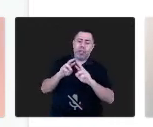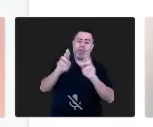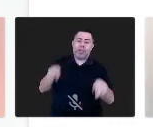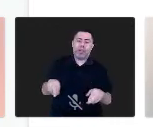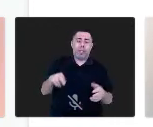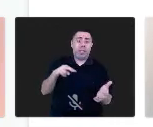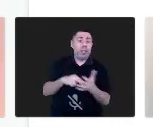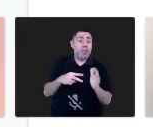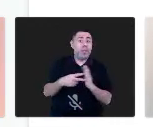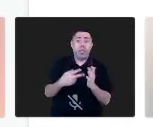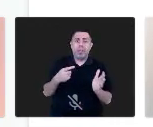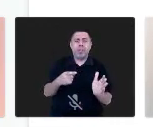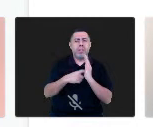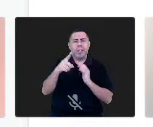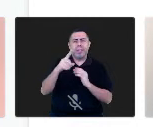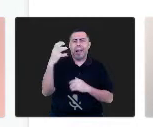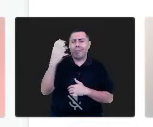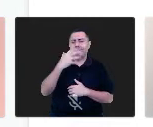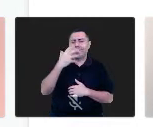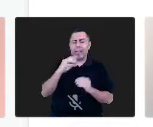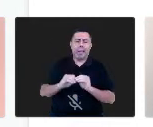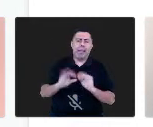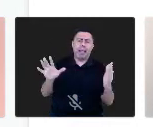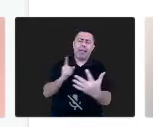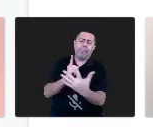communicator that's clear and positive right writing is probably the most important skill